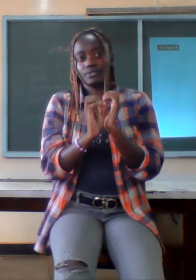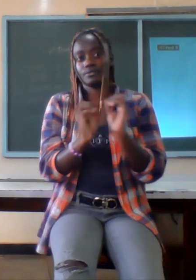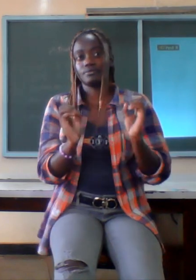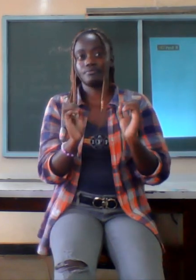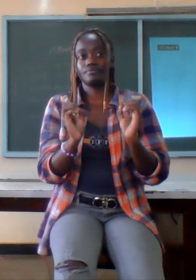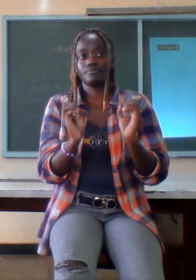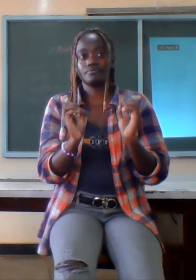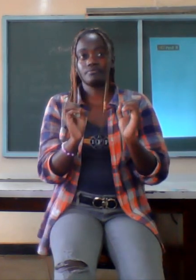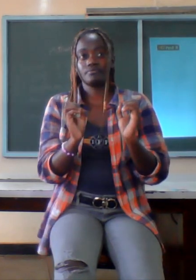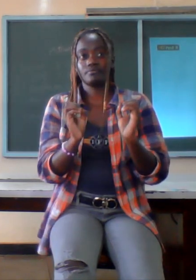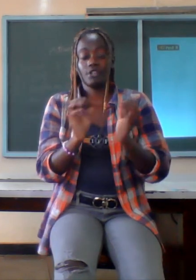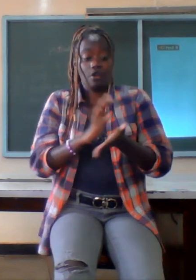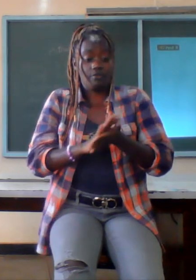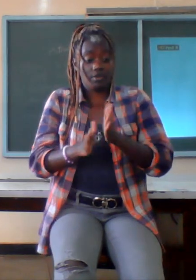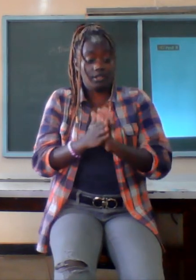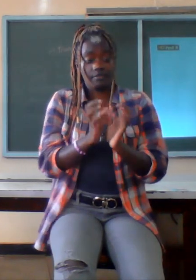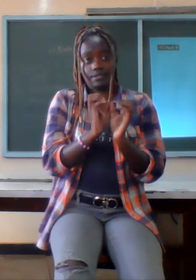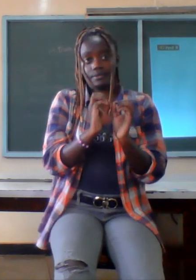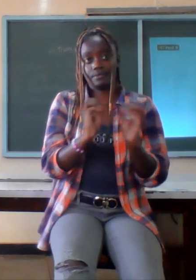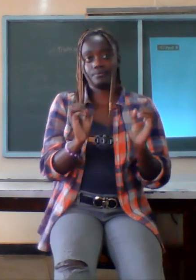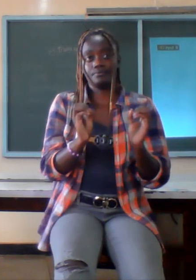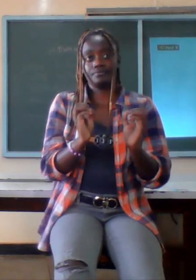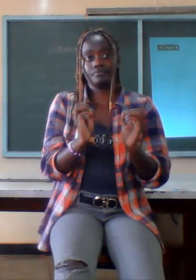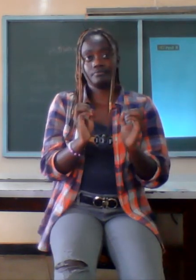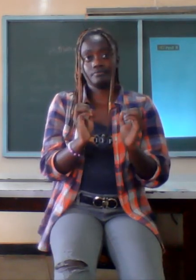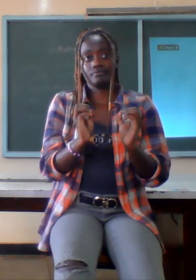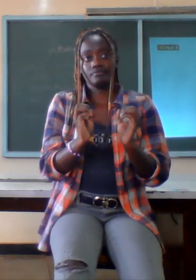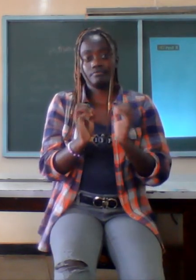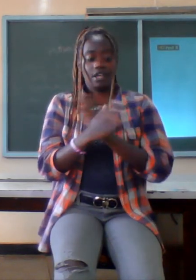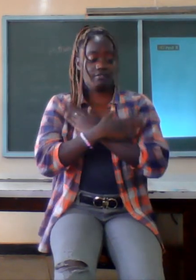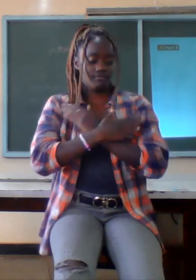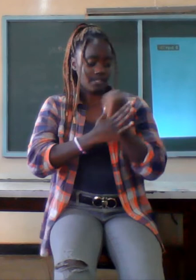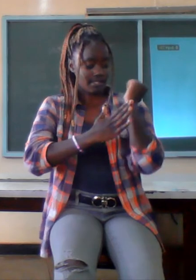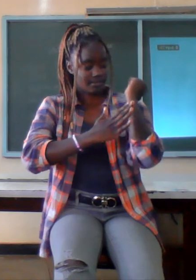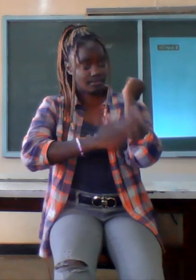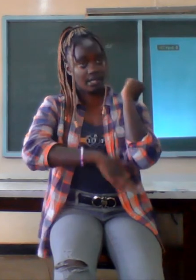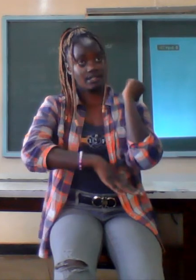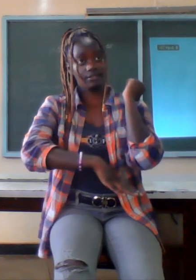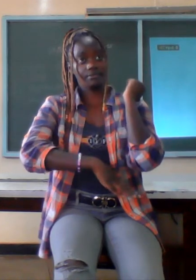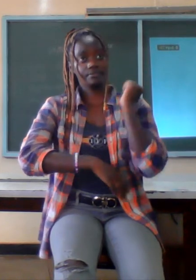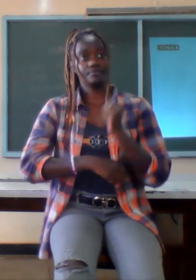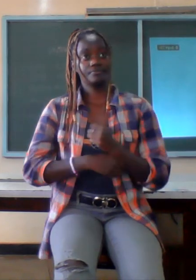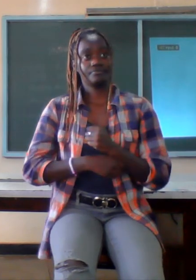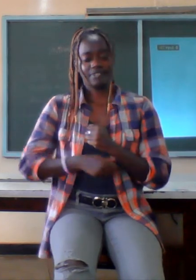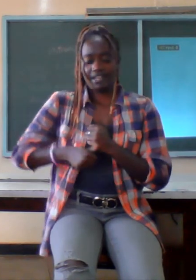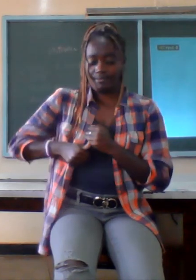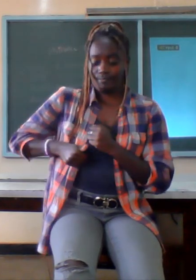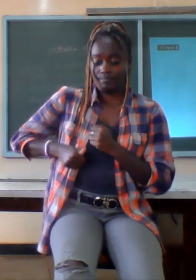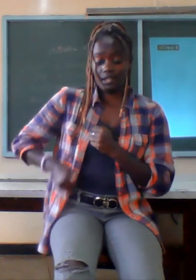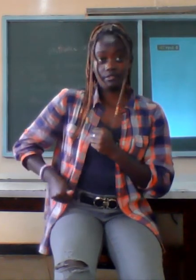unforgiveness